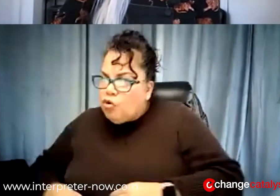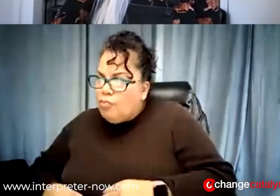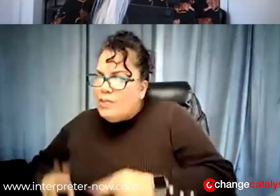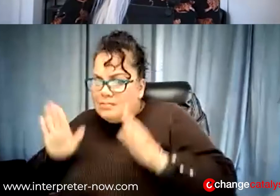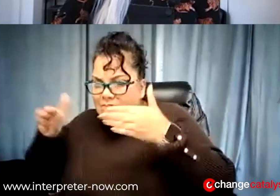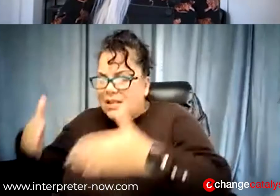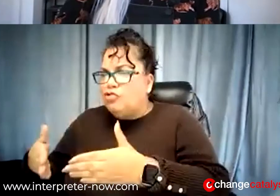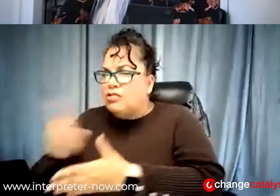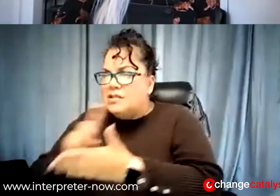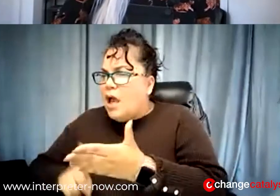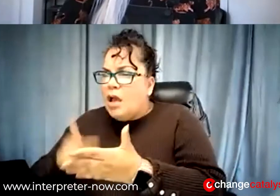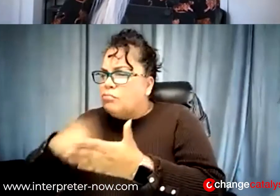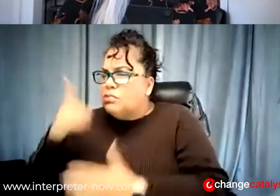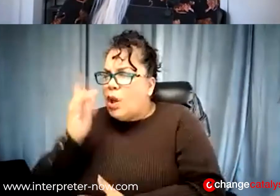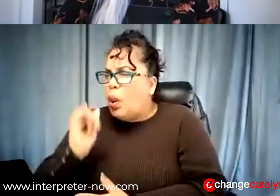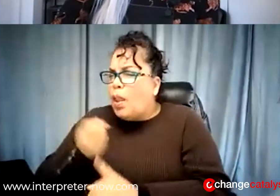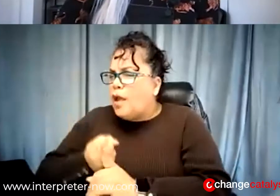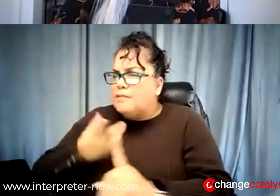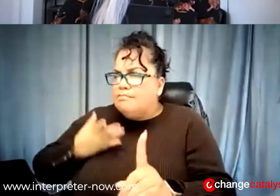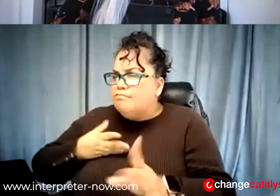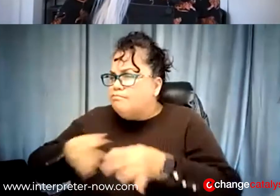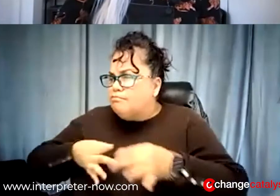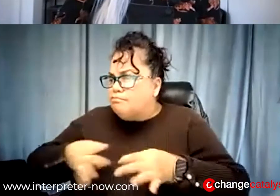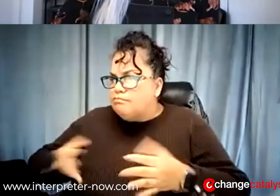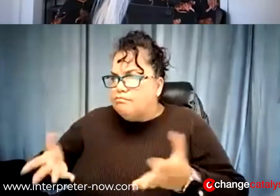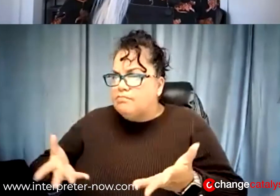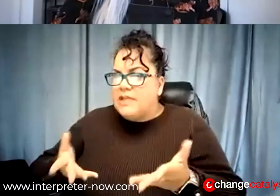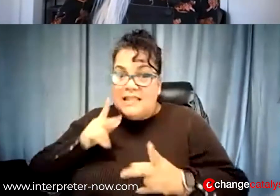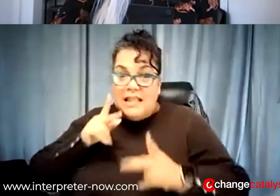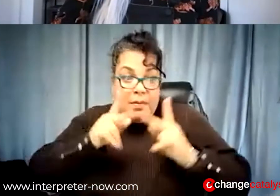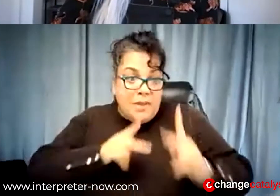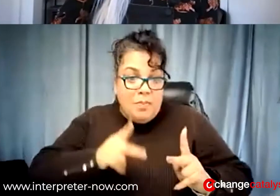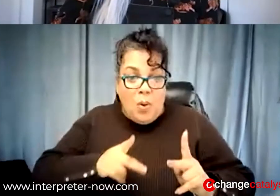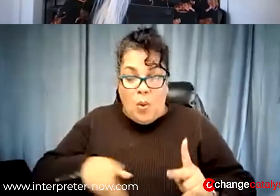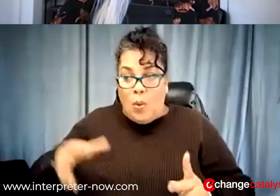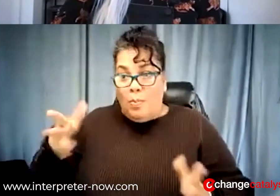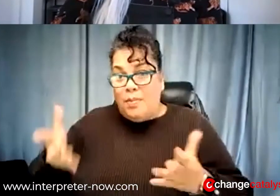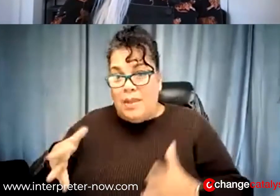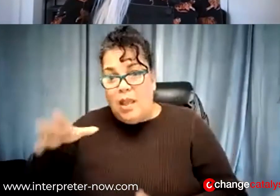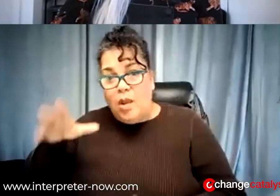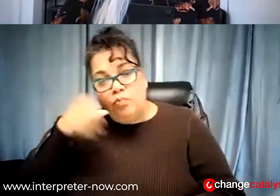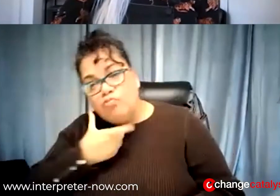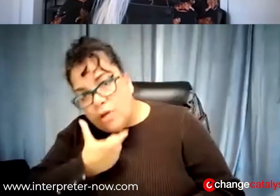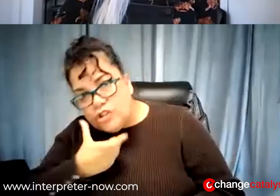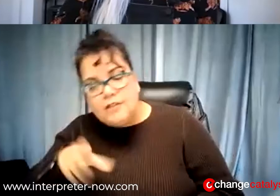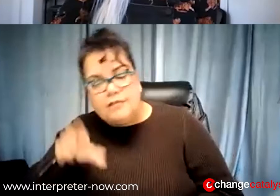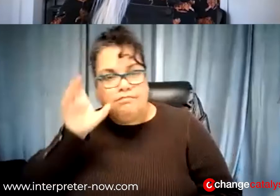look like at a practical level as people are listening to who may be able to influence product design?